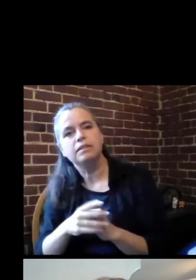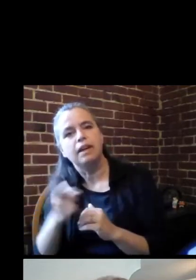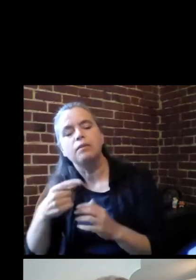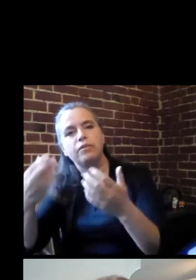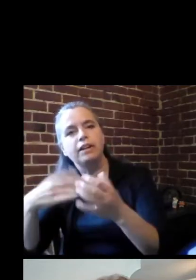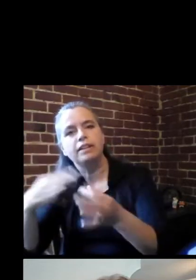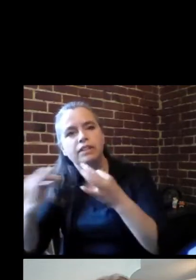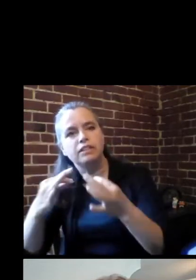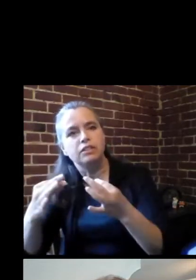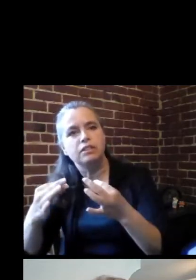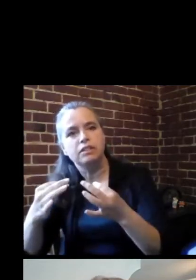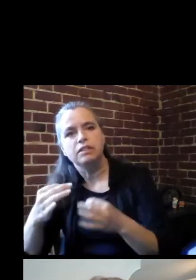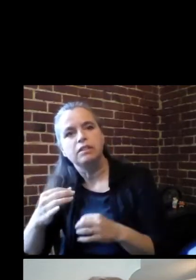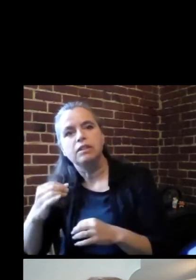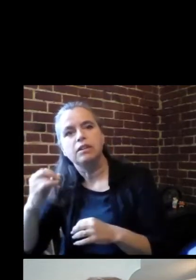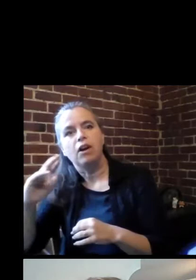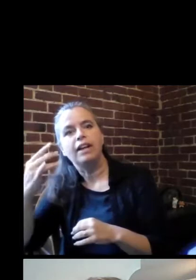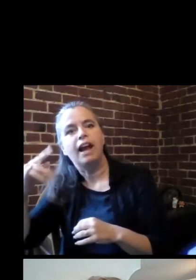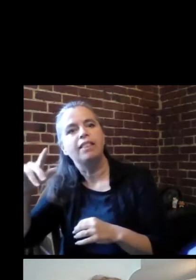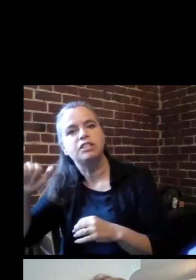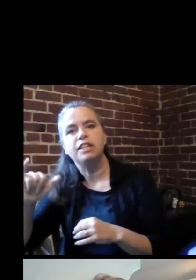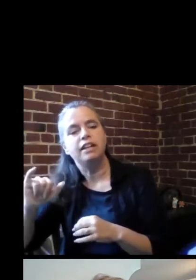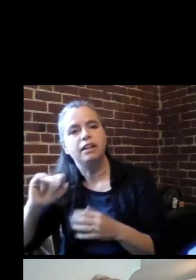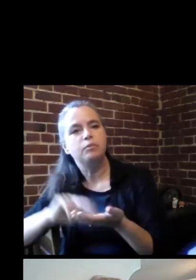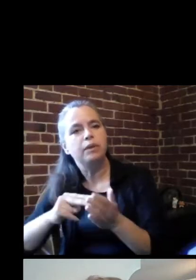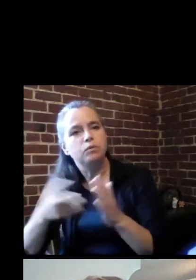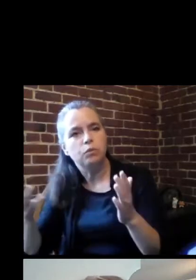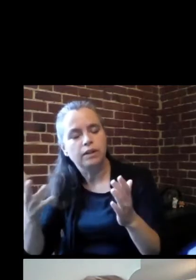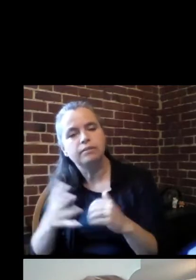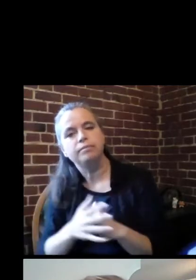So what is archaeology? Sorry, we do not dig dinosaurs.